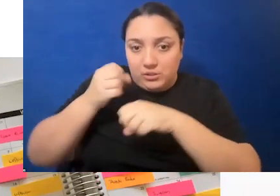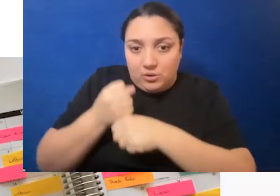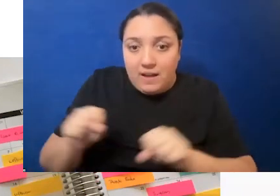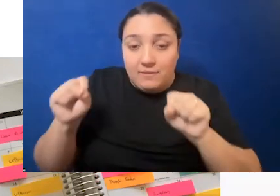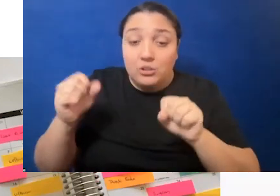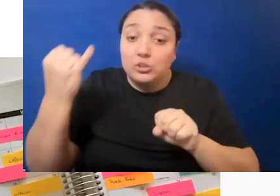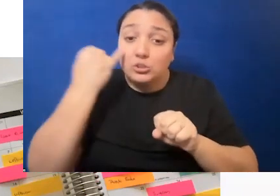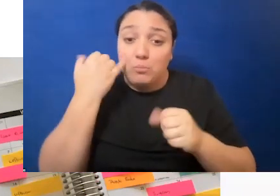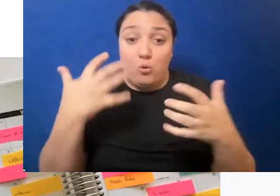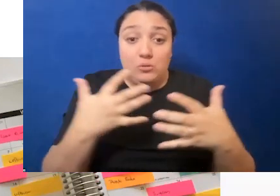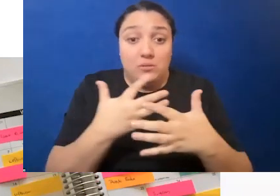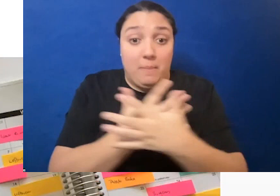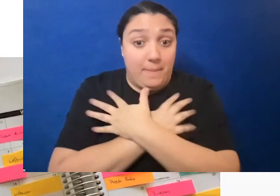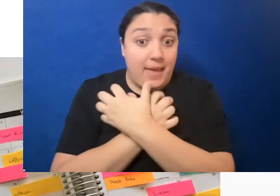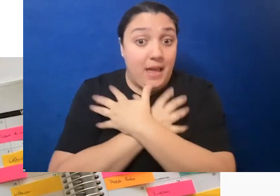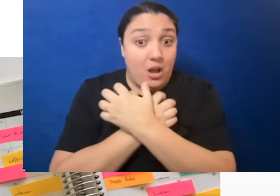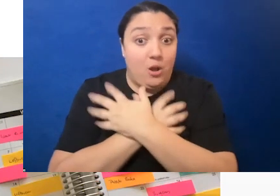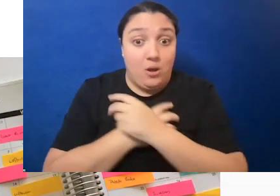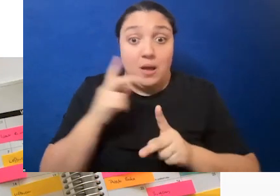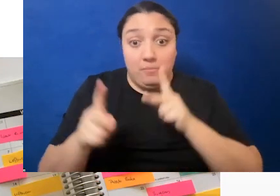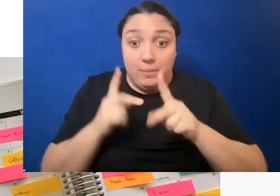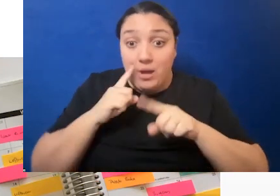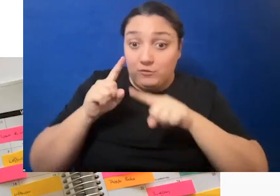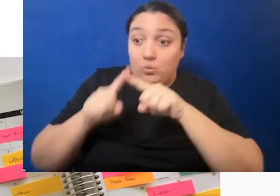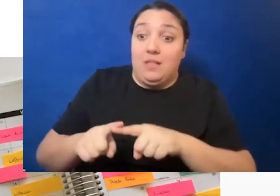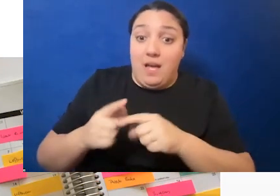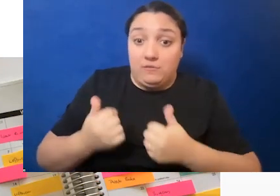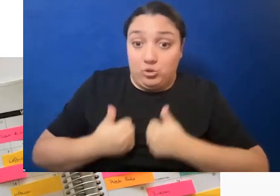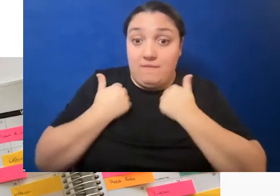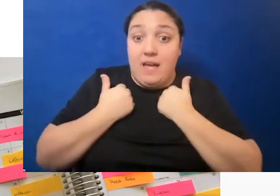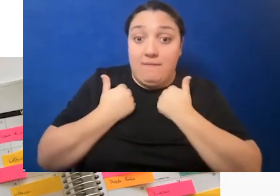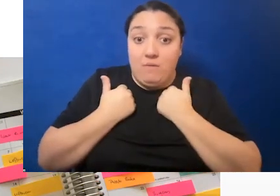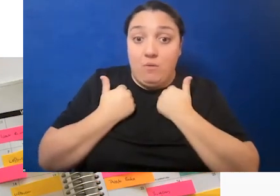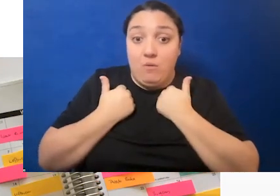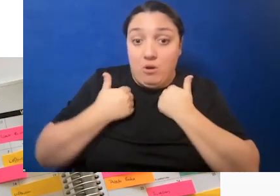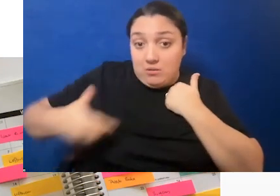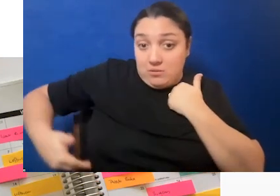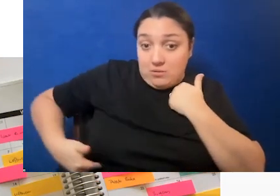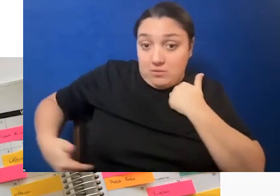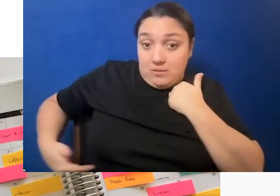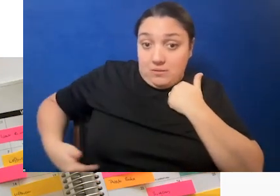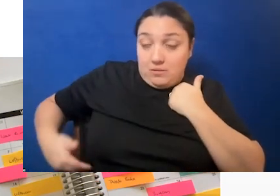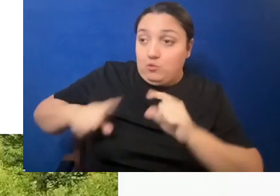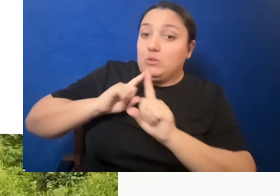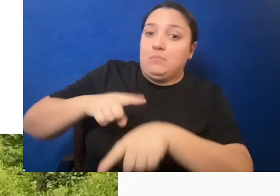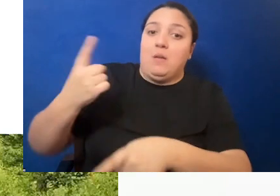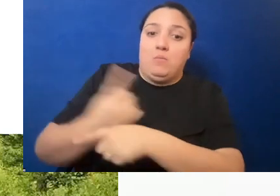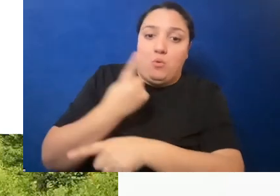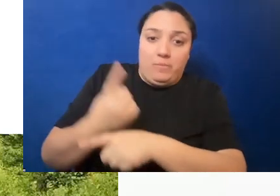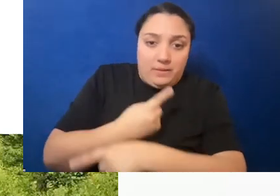IF A BEAR SHOWED UP, THE FOLKS NEEDED TO RELY ON SURVIVAL